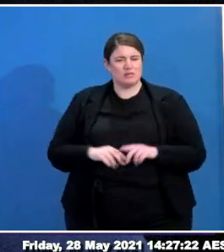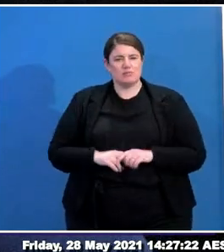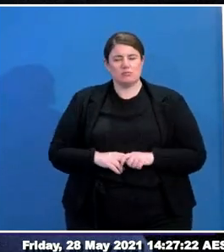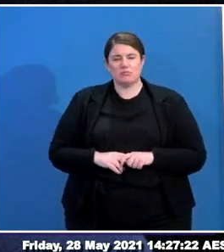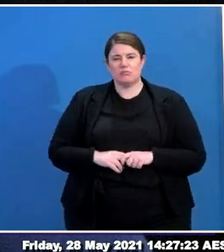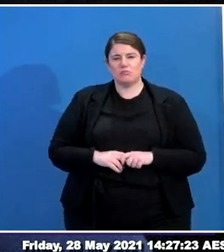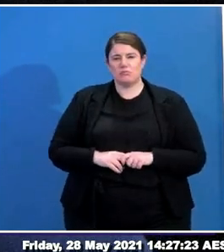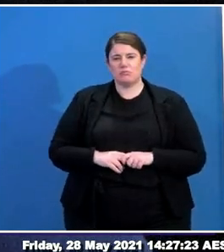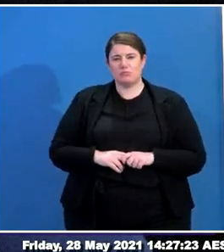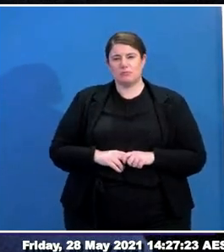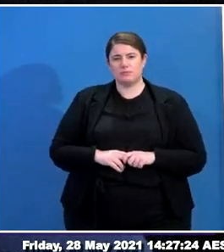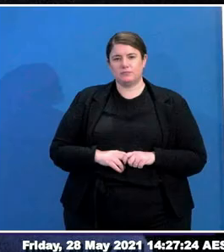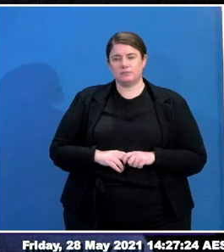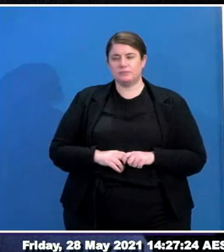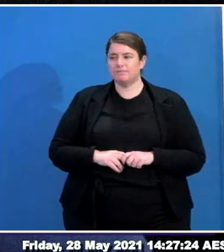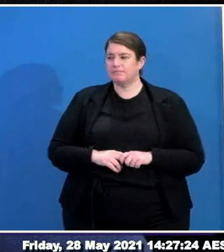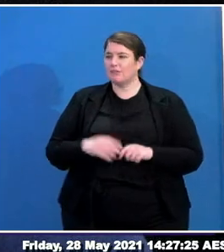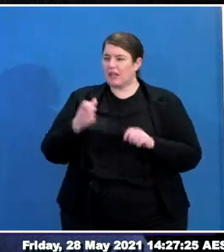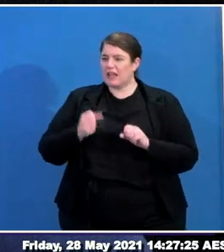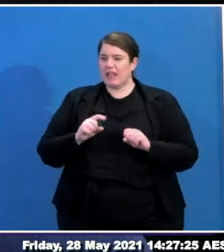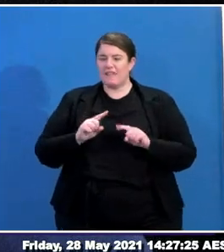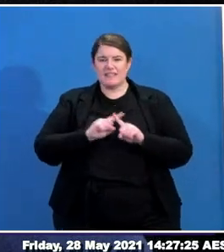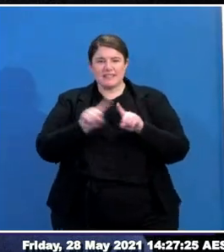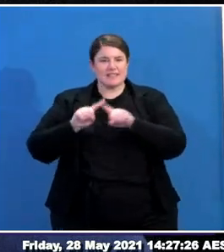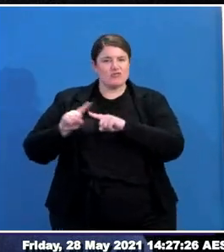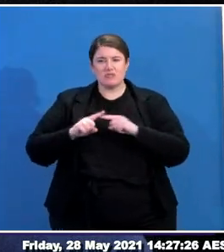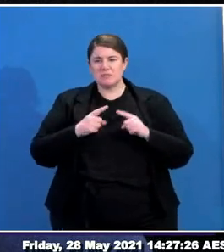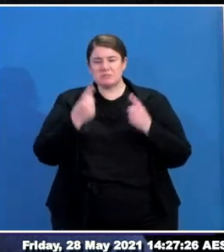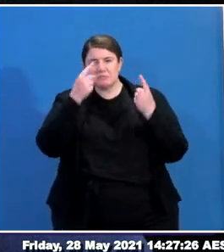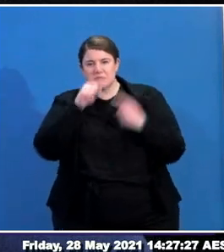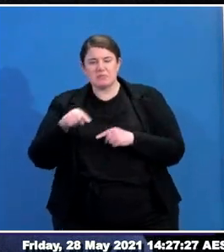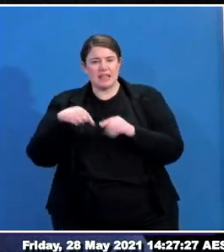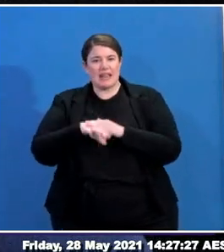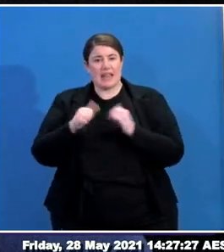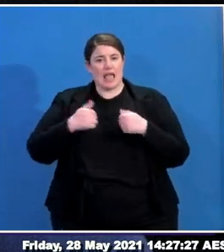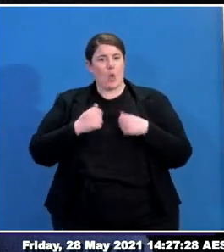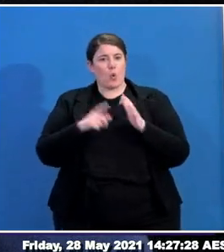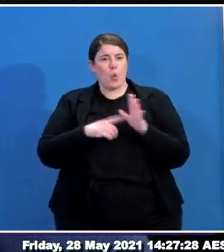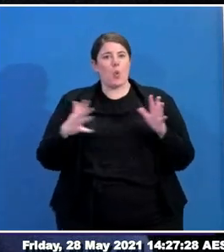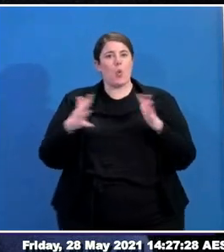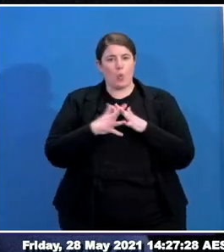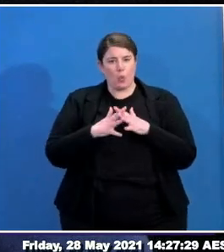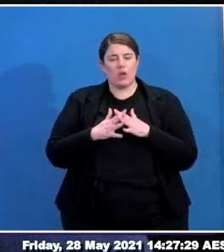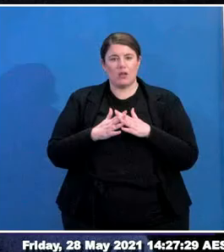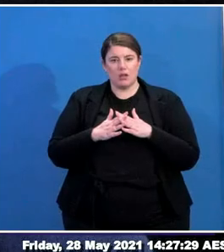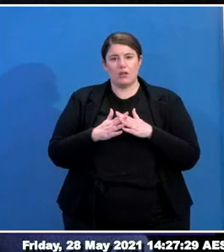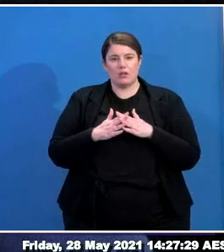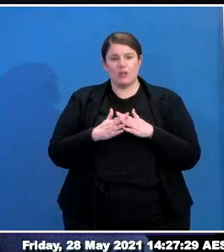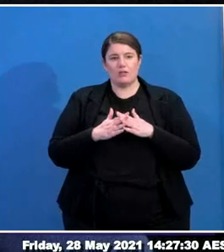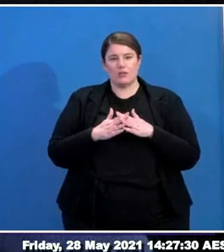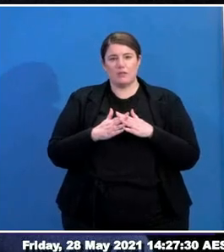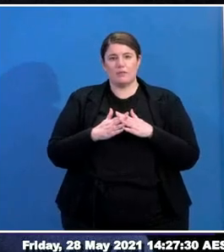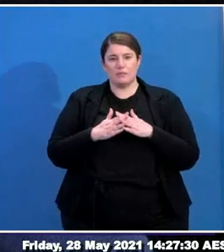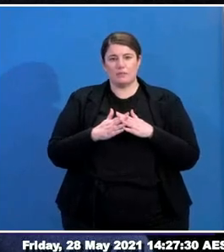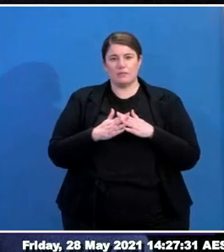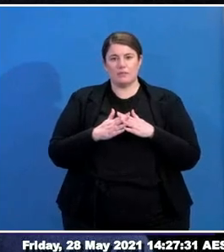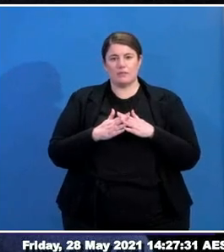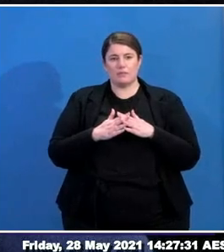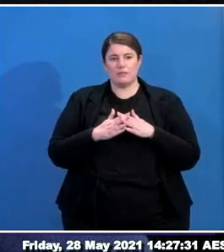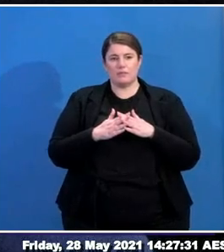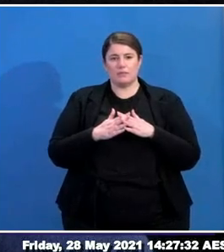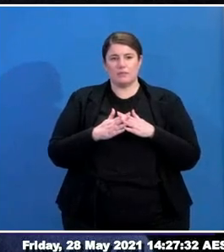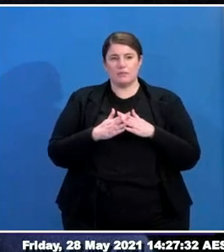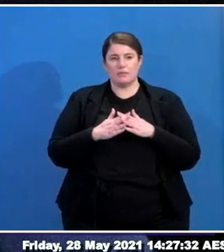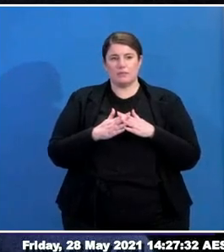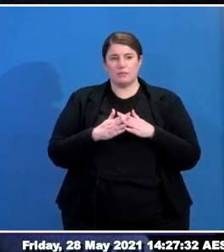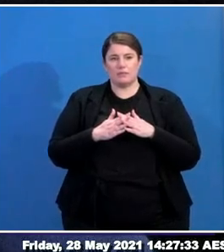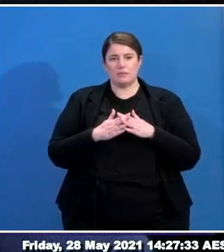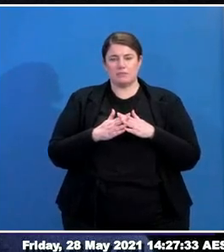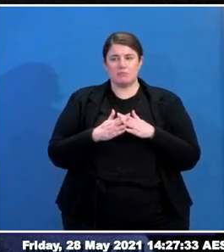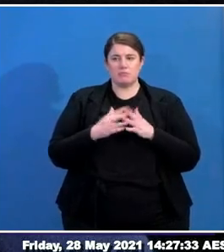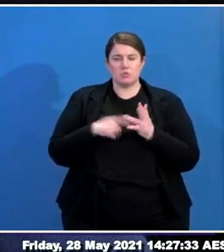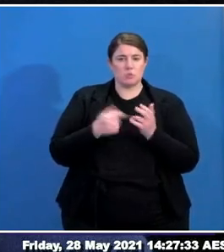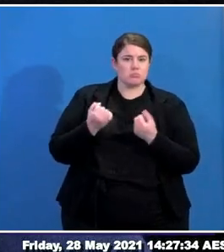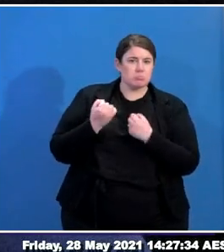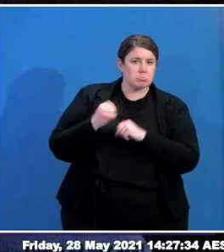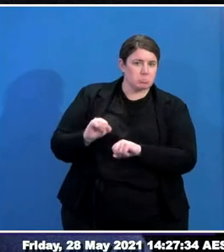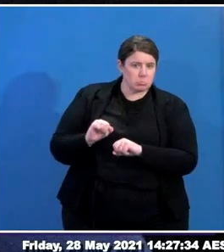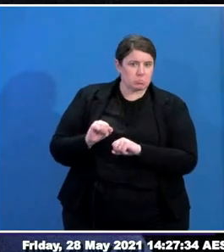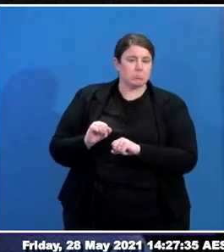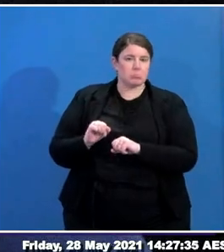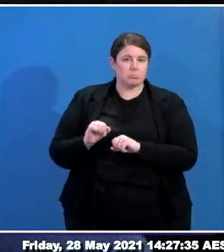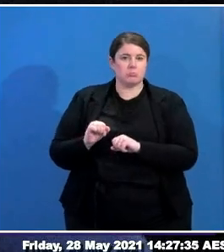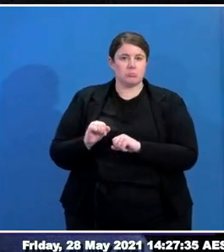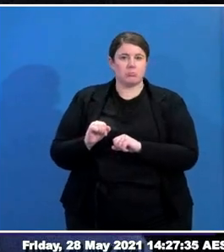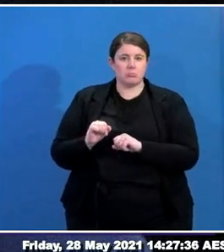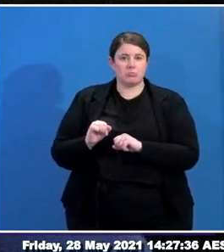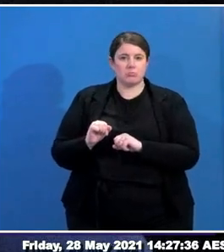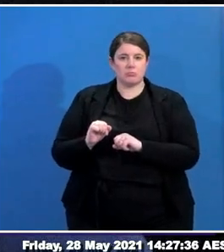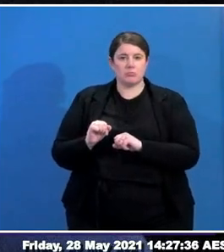We have arrangements in the NDIS legislation to guard against wrongful